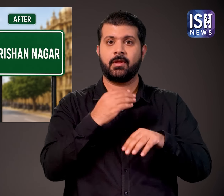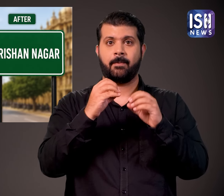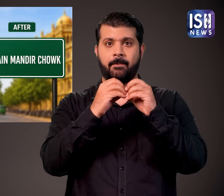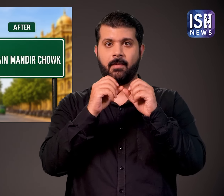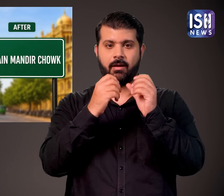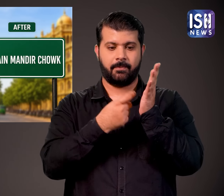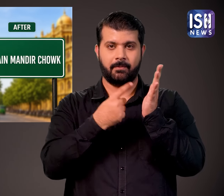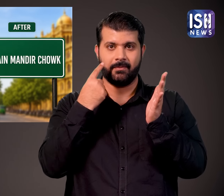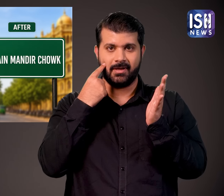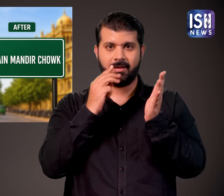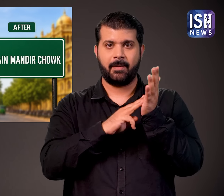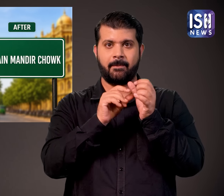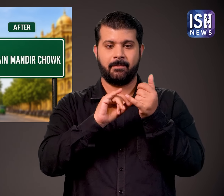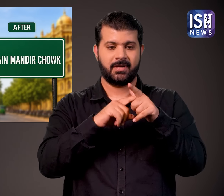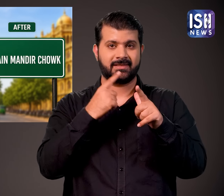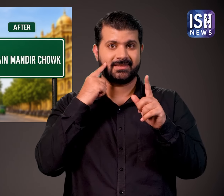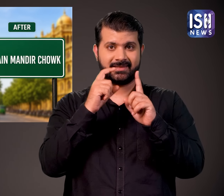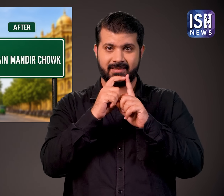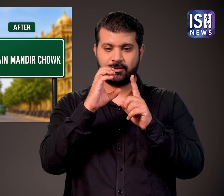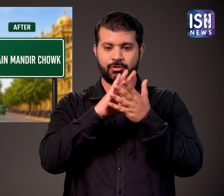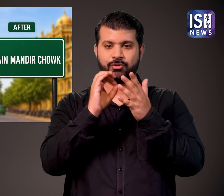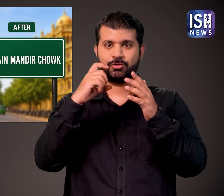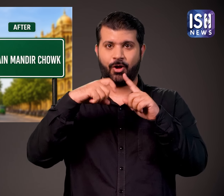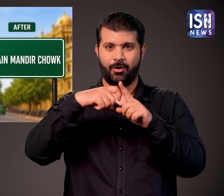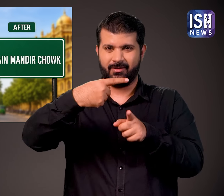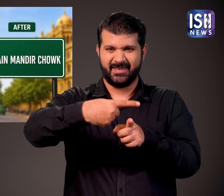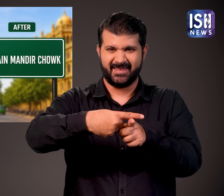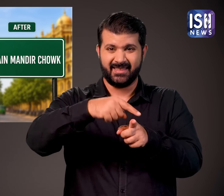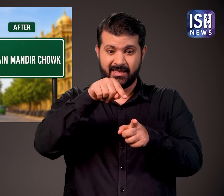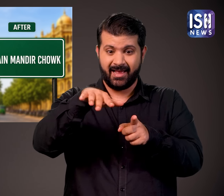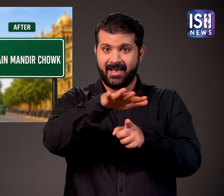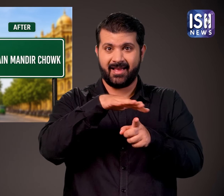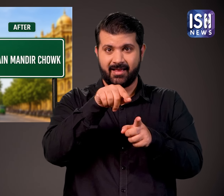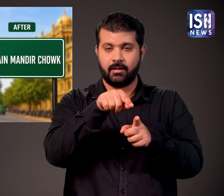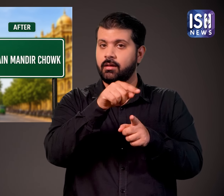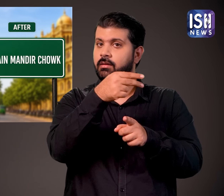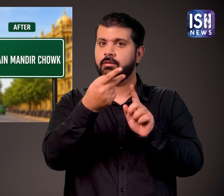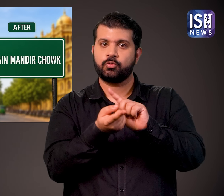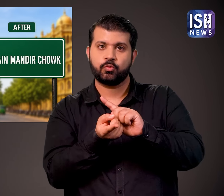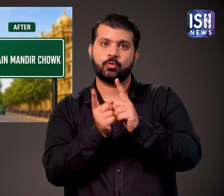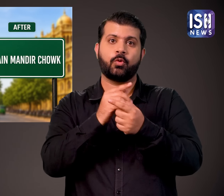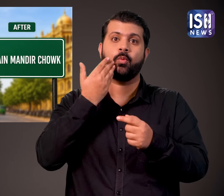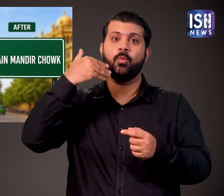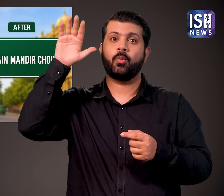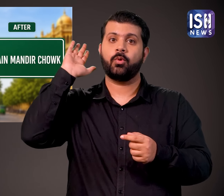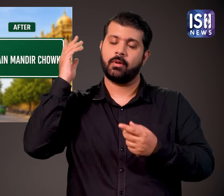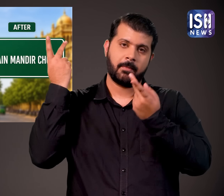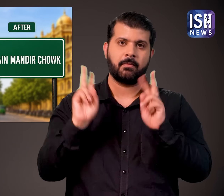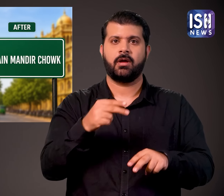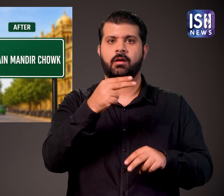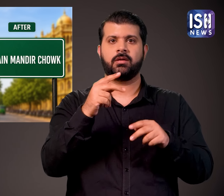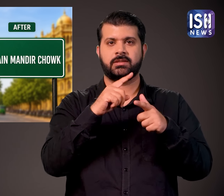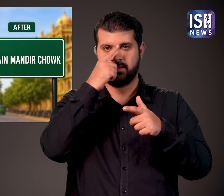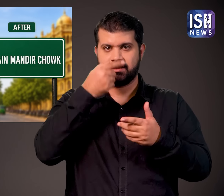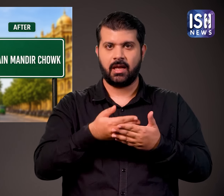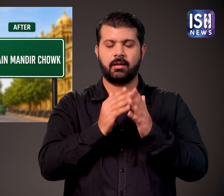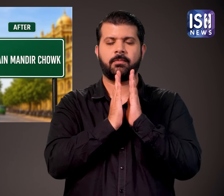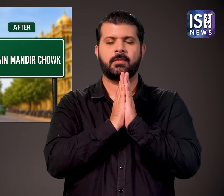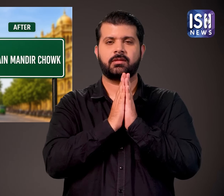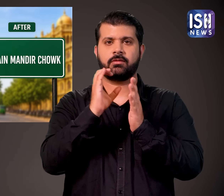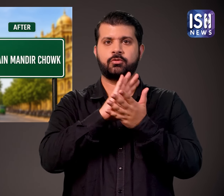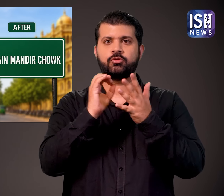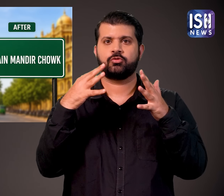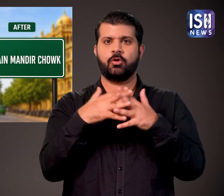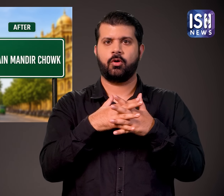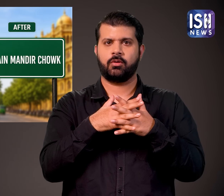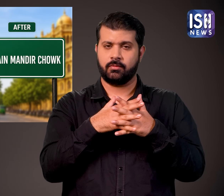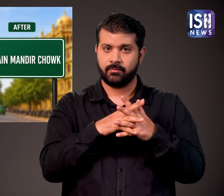Babri Masjid Chowk has reverted to Jain Mandir Chowk